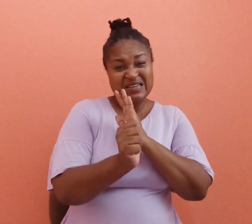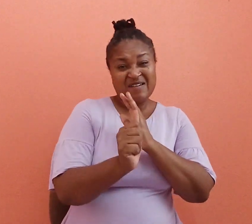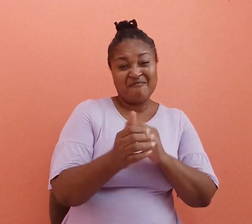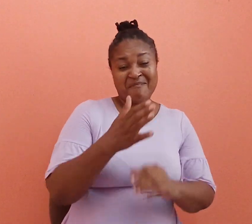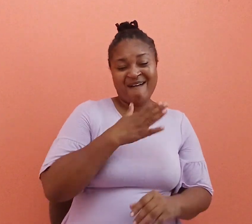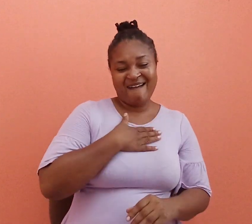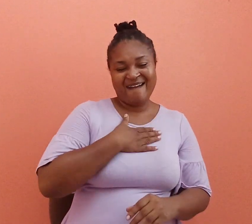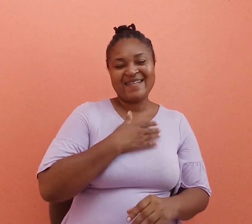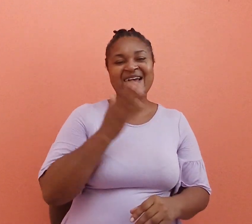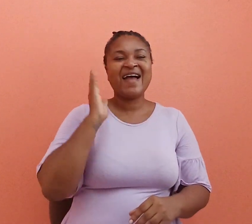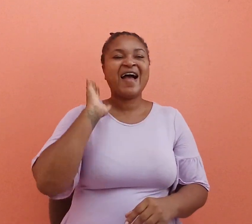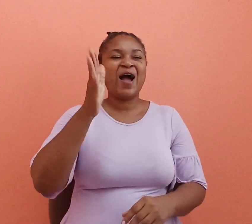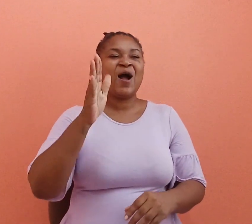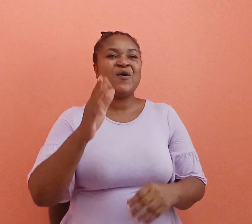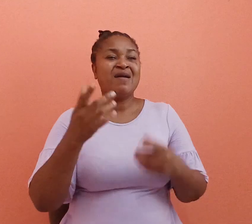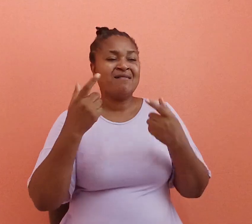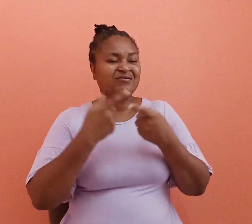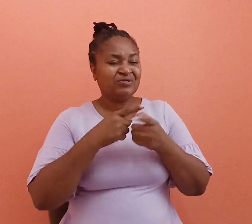I'm going to let it shine.